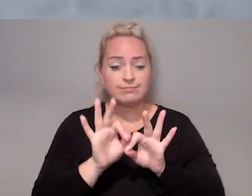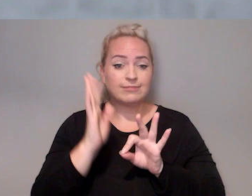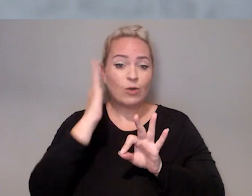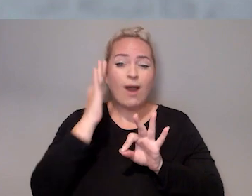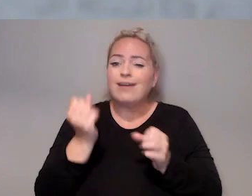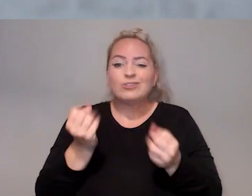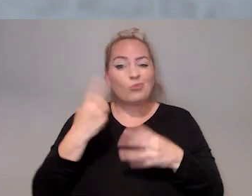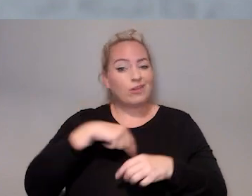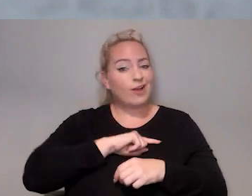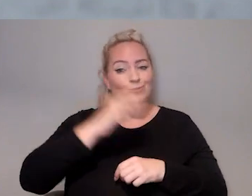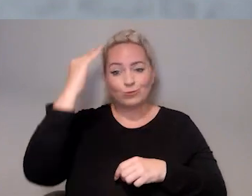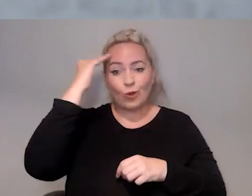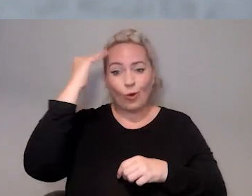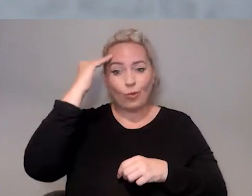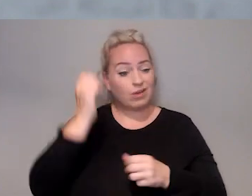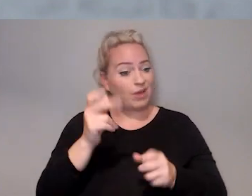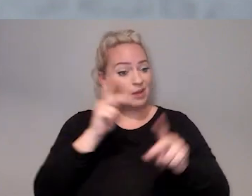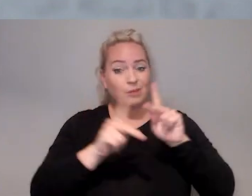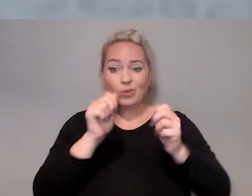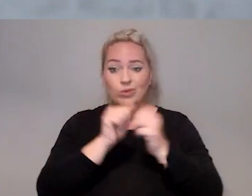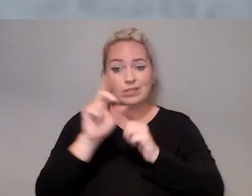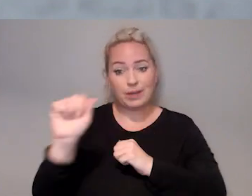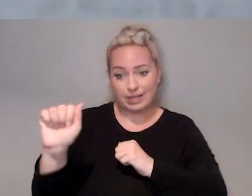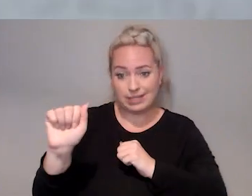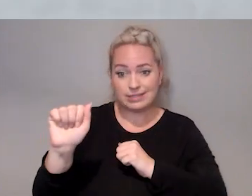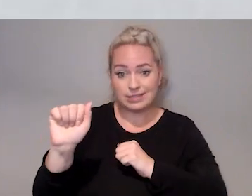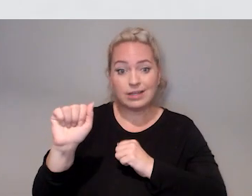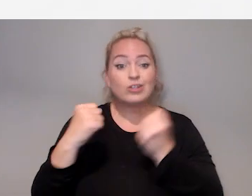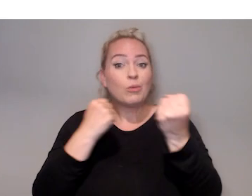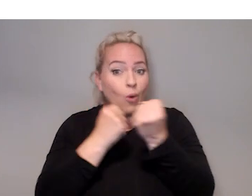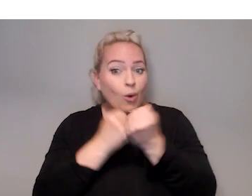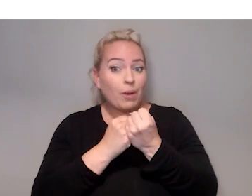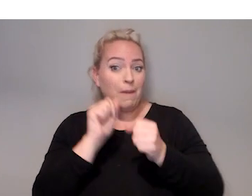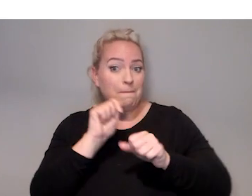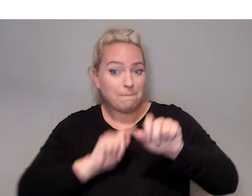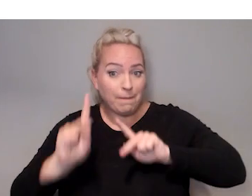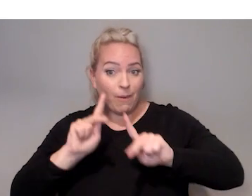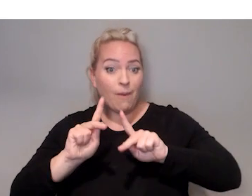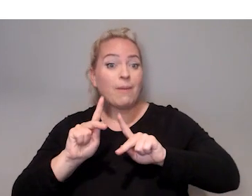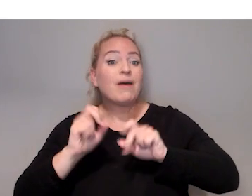too many of us know many people with disabilities are supported by people many people throughout